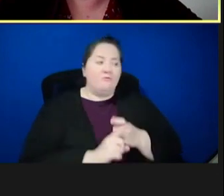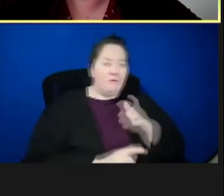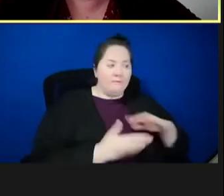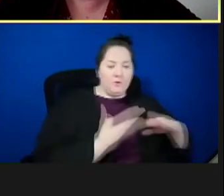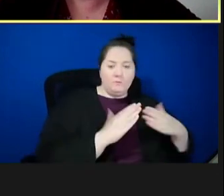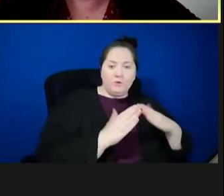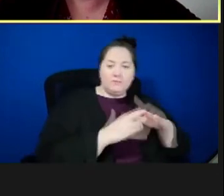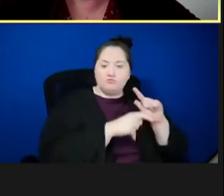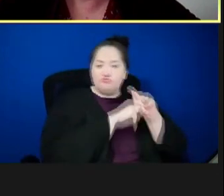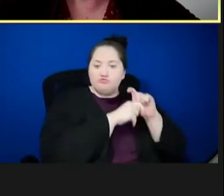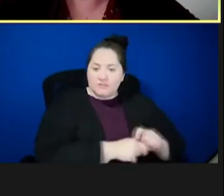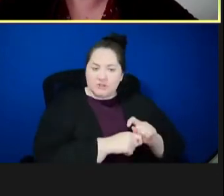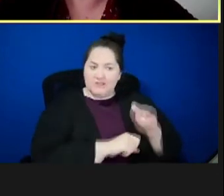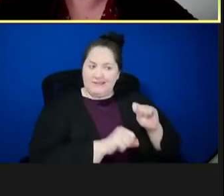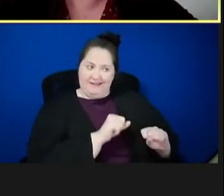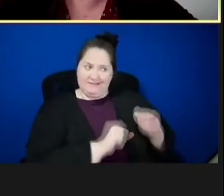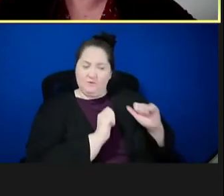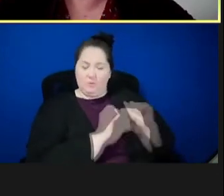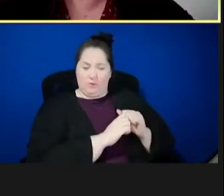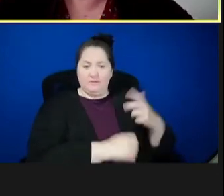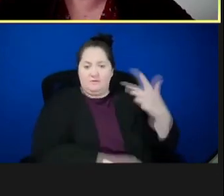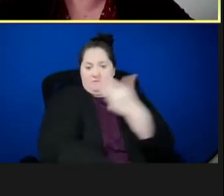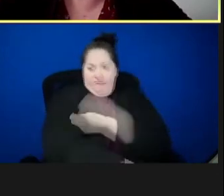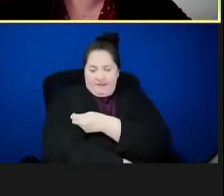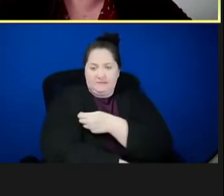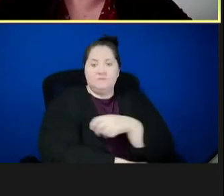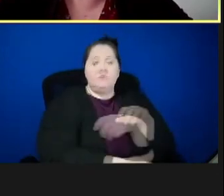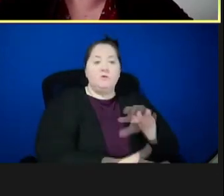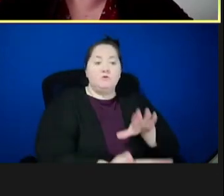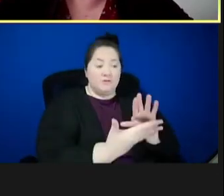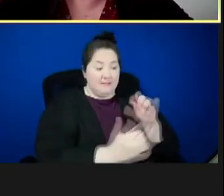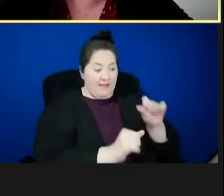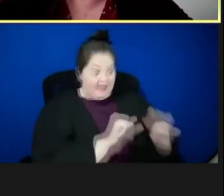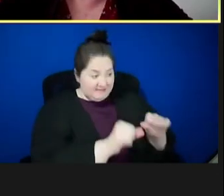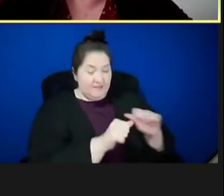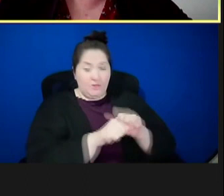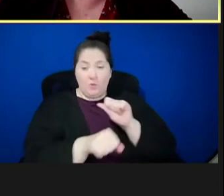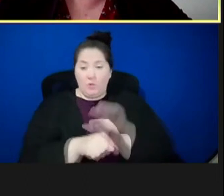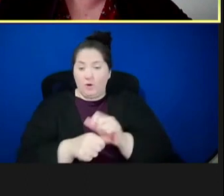traditionally hesitant, and so only addressing the hesitancy in the workplace setting is not